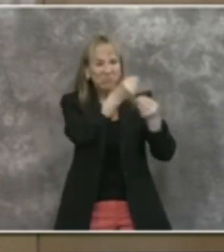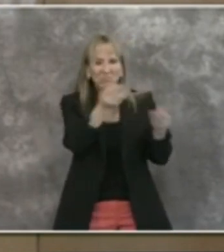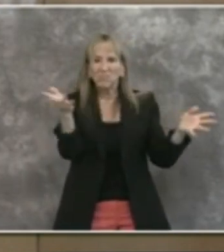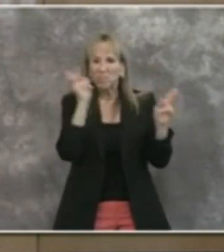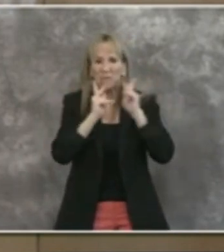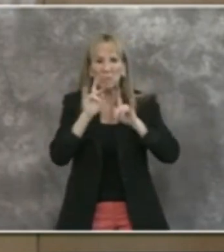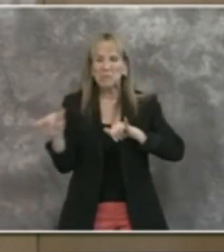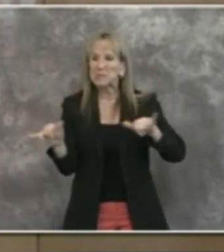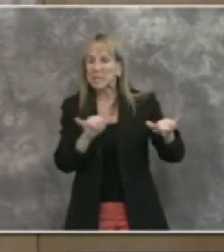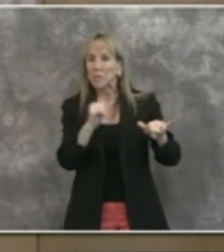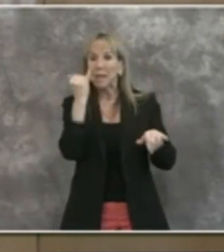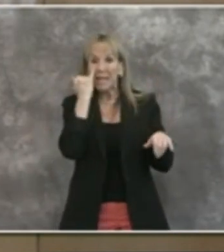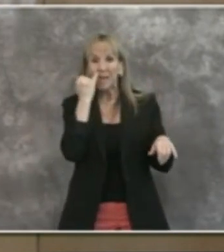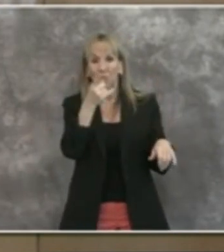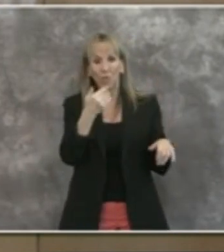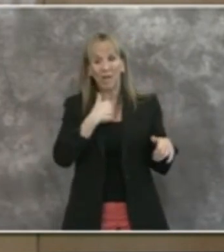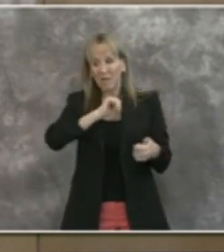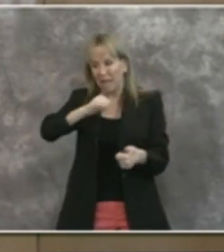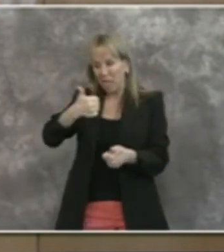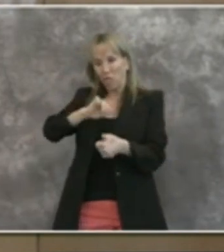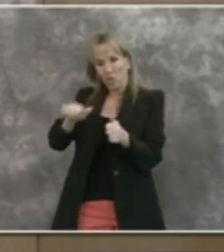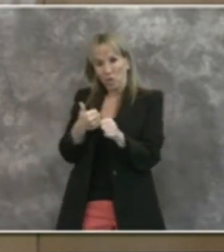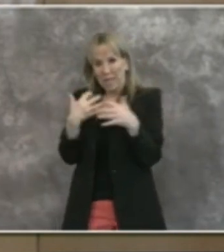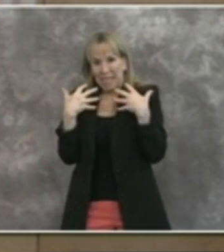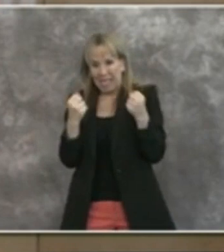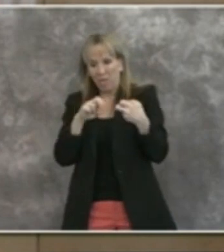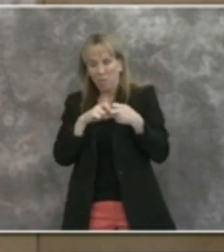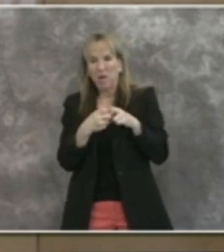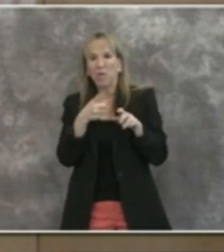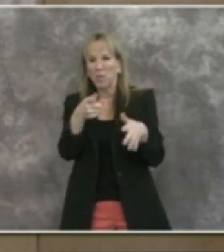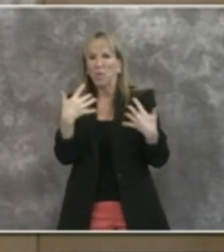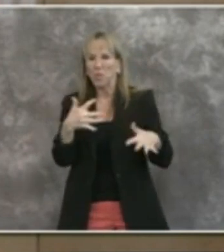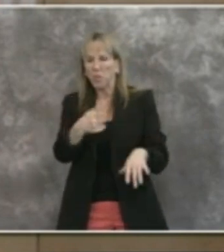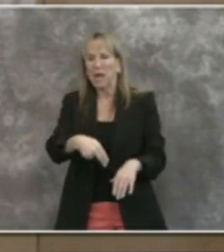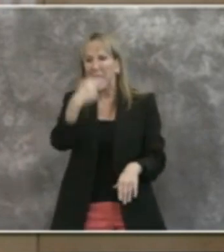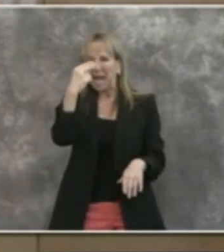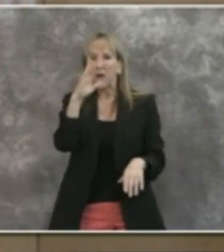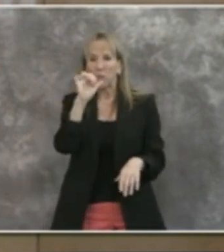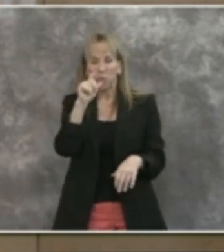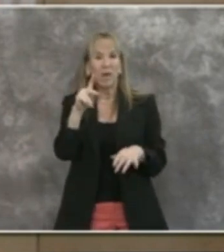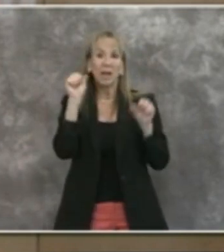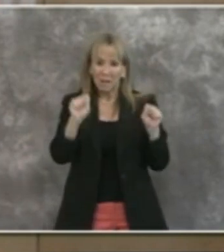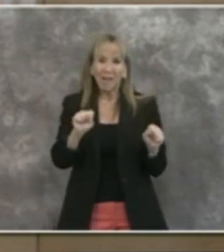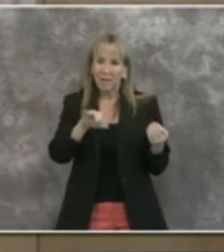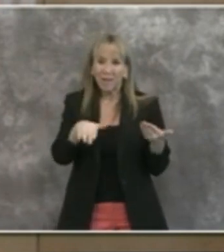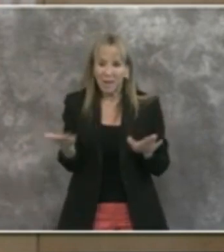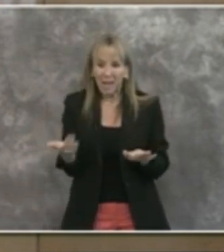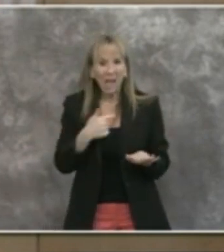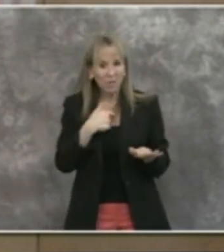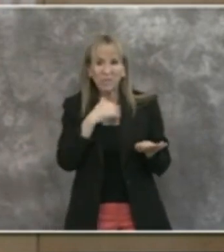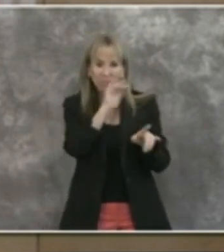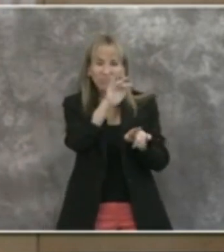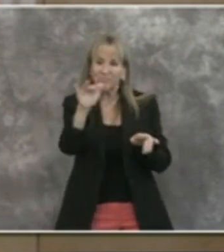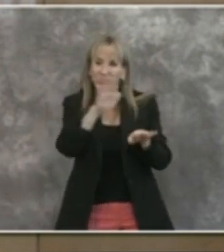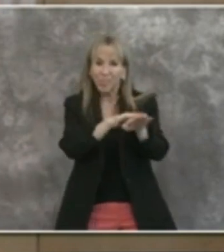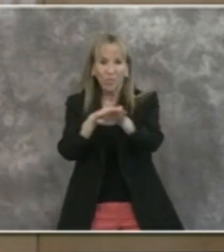COVID WAY THERE'S A MEDICAL CONDITION UNDERLYING MEDICAL CONDITION. THE THOUGHT OF DIFFERENTLY THAN BOWLS WITHOUT AN UNDERLYING MEDICAL